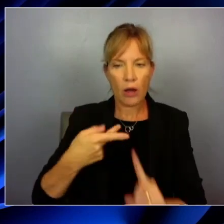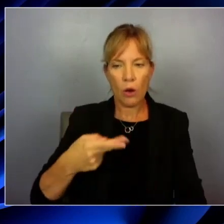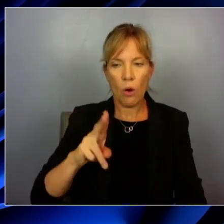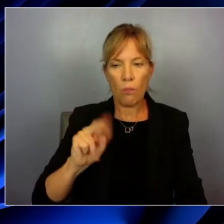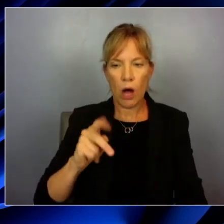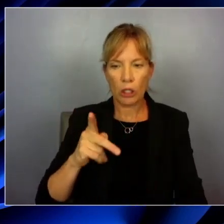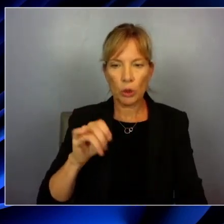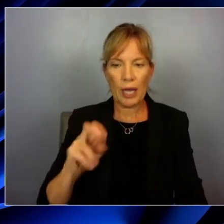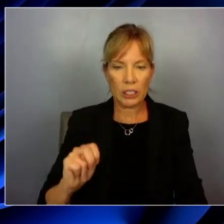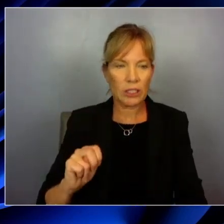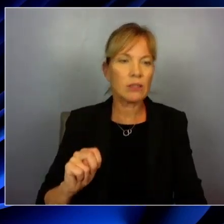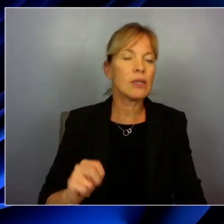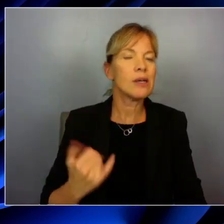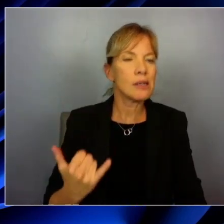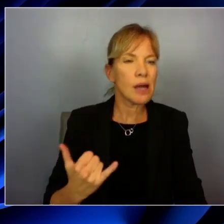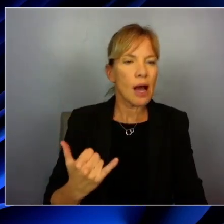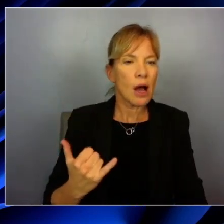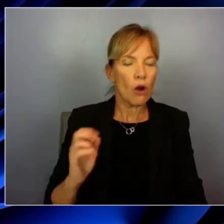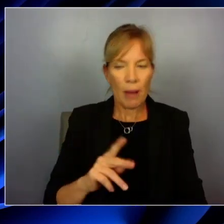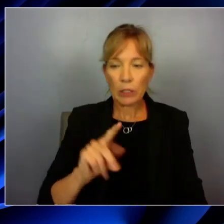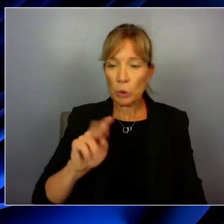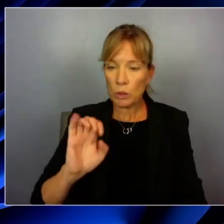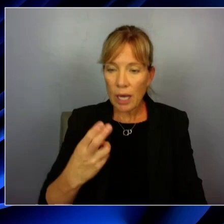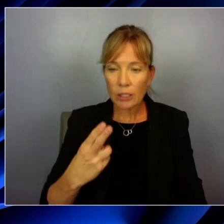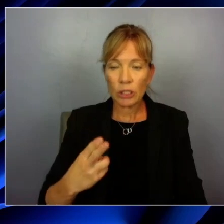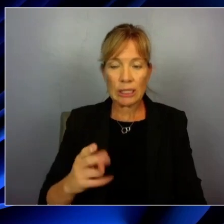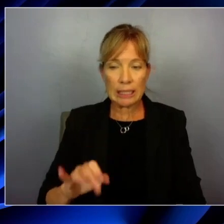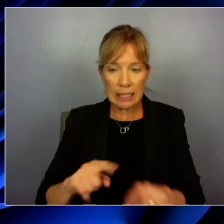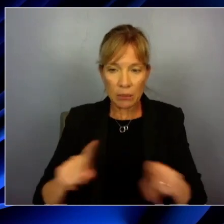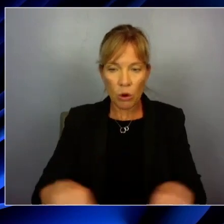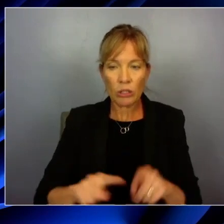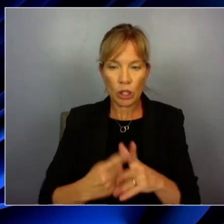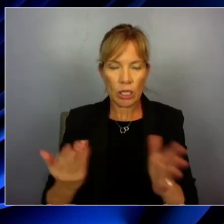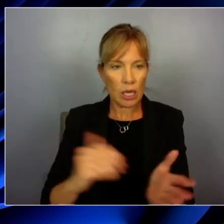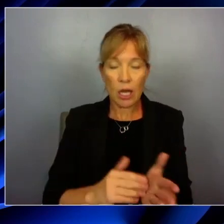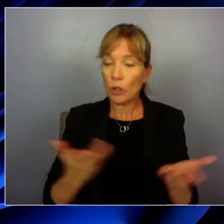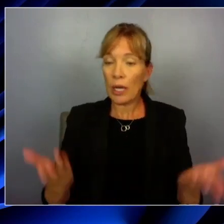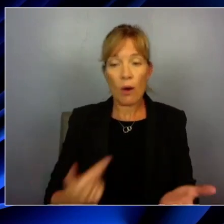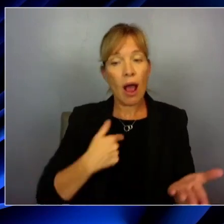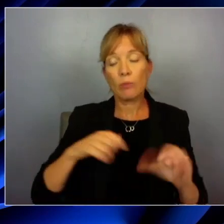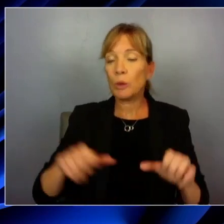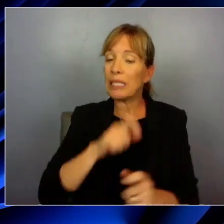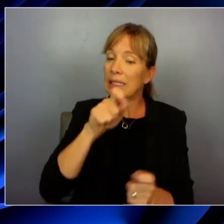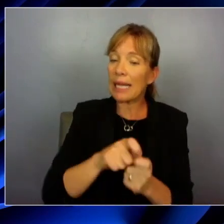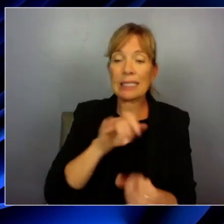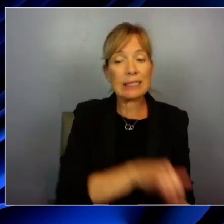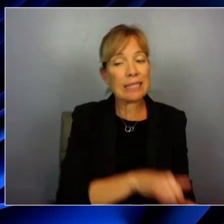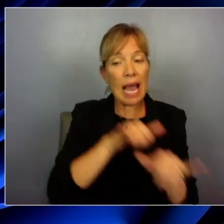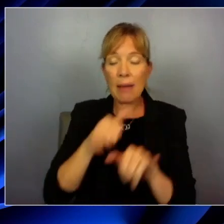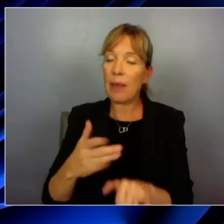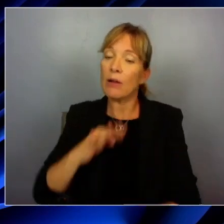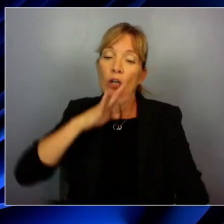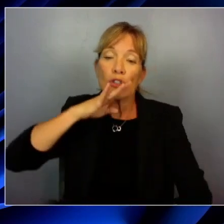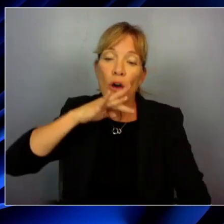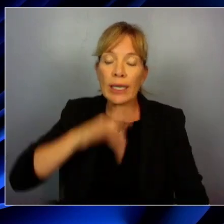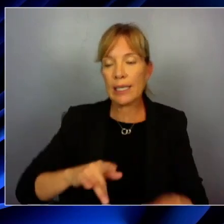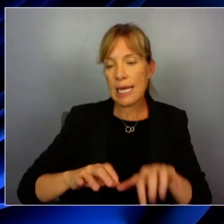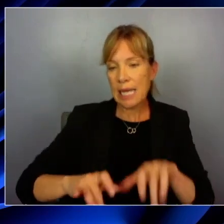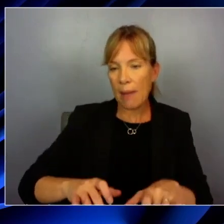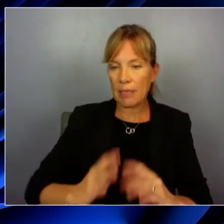Sorry and start again so. Here I am. I'm doing exactly the same thing. I'm typing directly into my